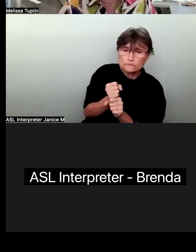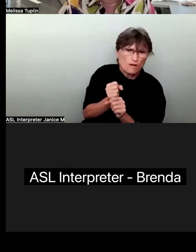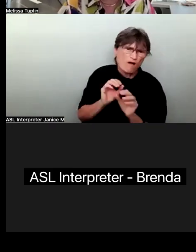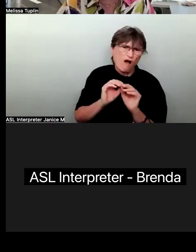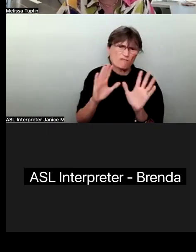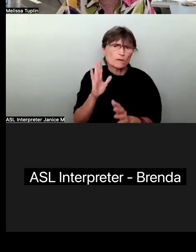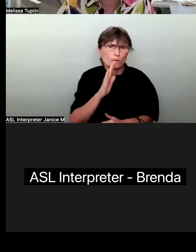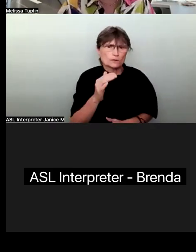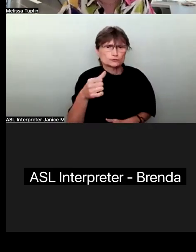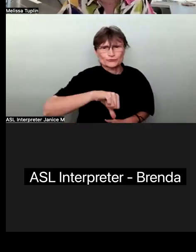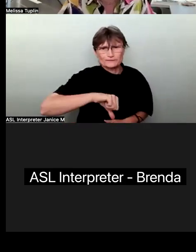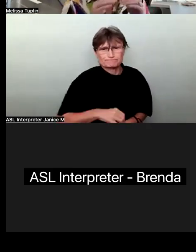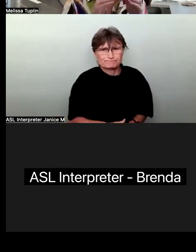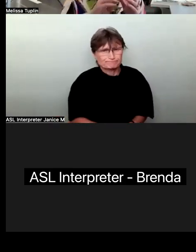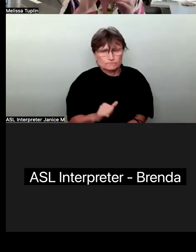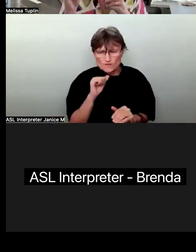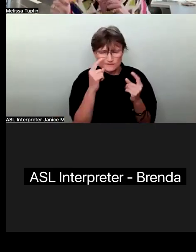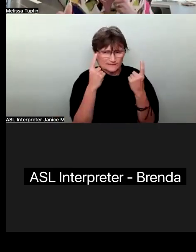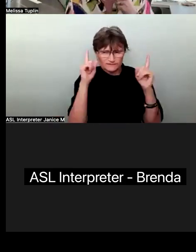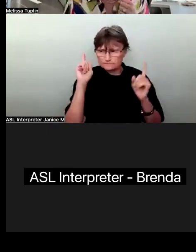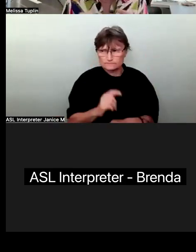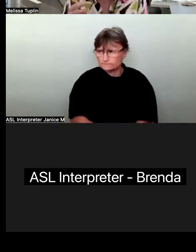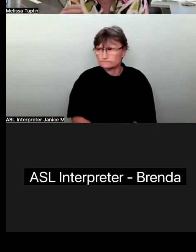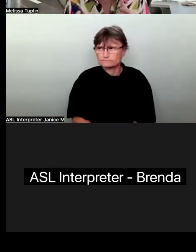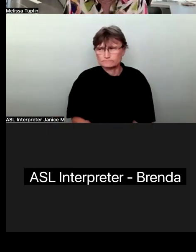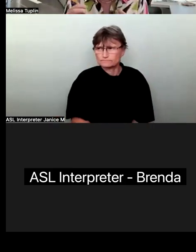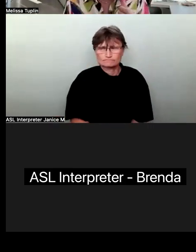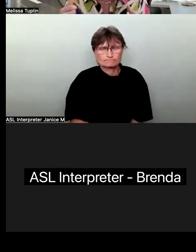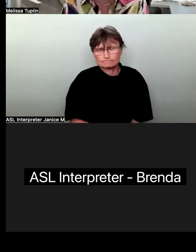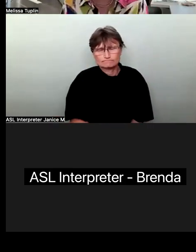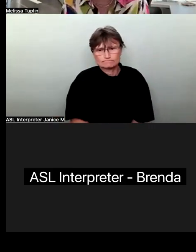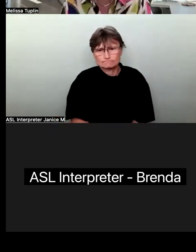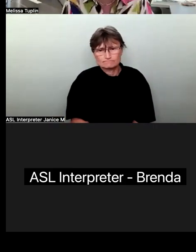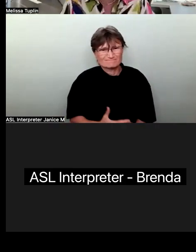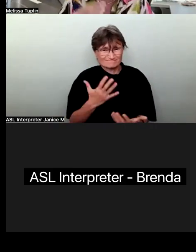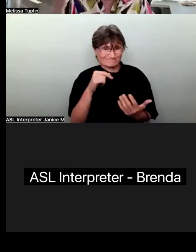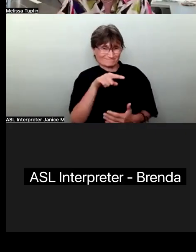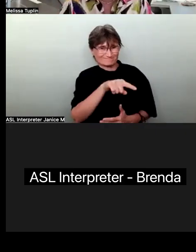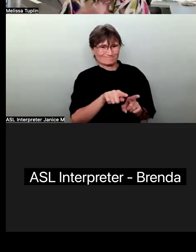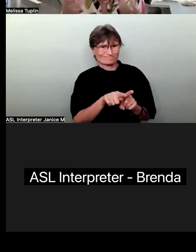This is a program where kind of gambling a little bit, where playing that game of, oh,